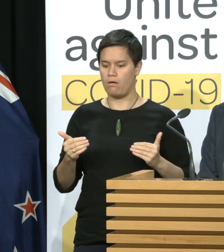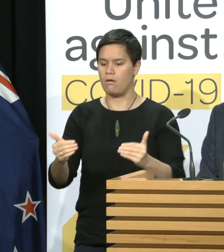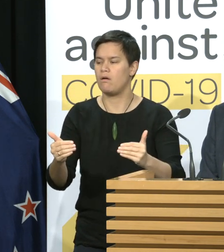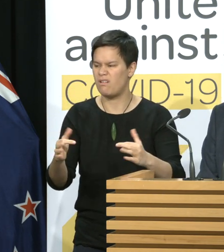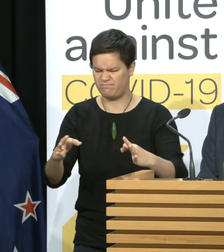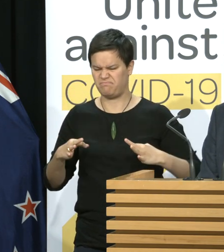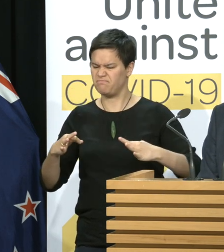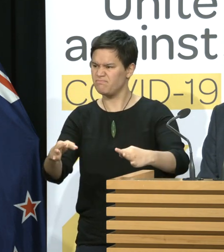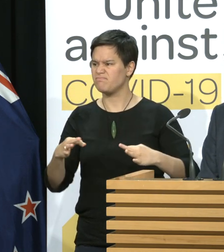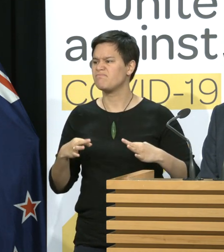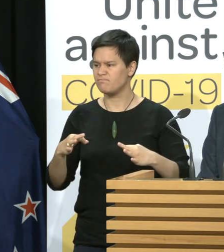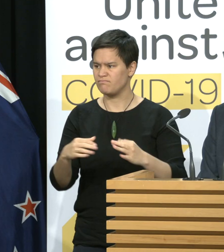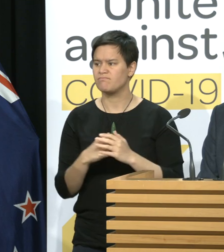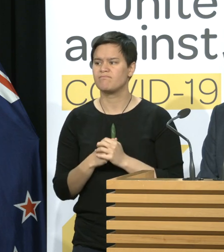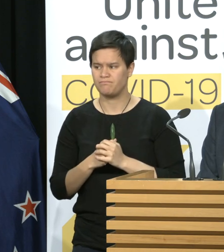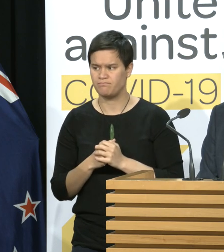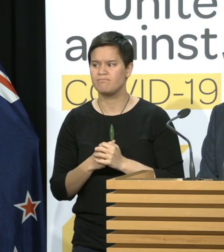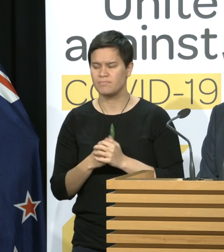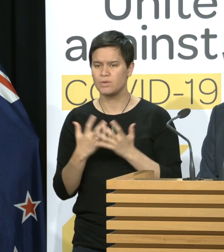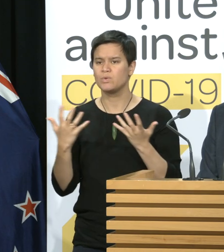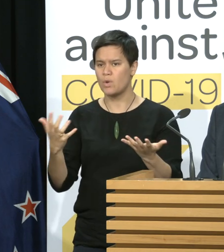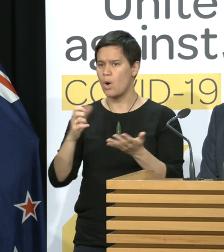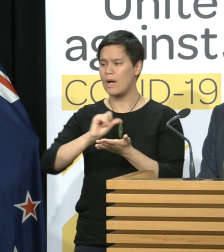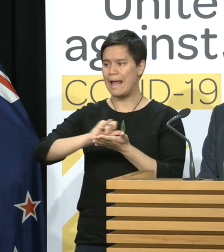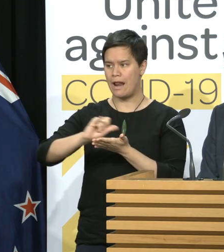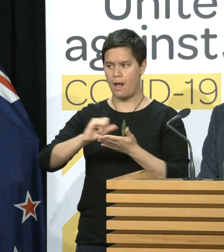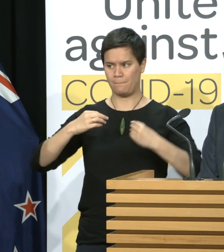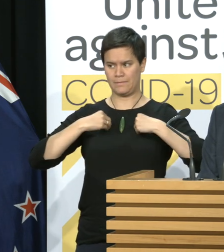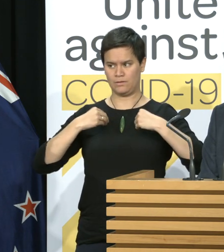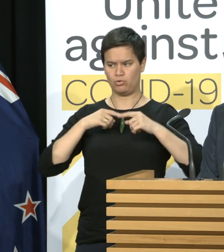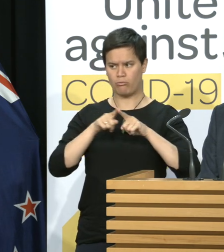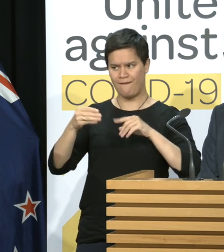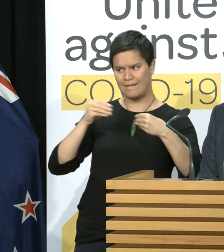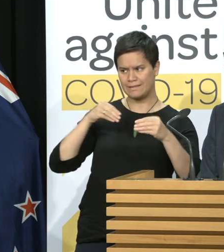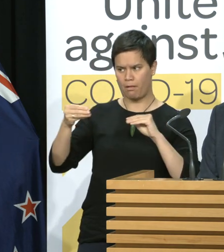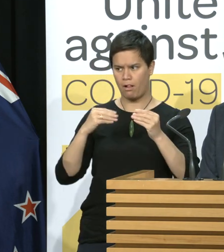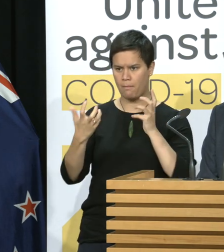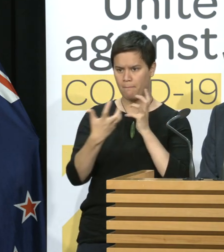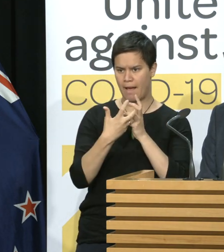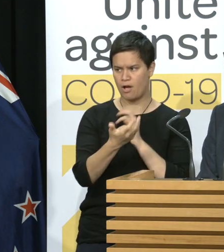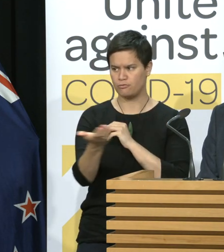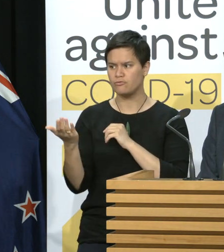very hard to make sure they helped to accommodate our people's needs to travel. And I'm sure that there would be goodwill there